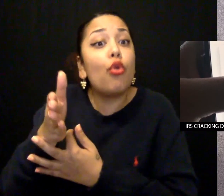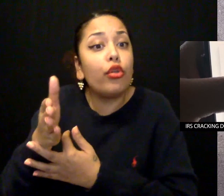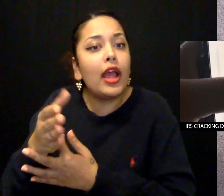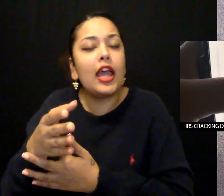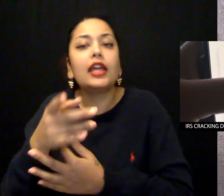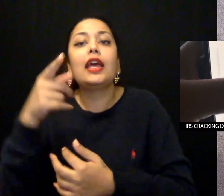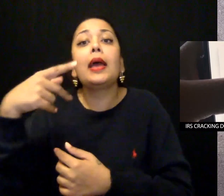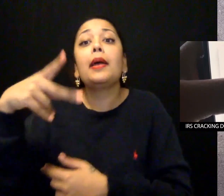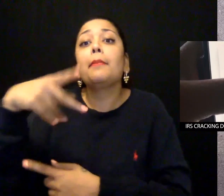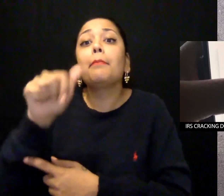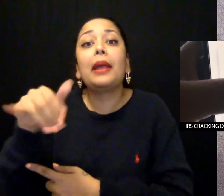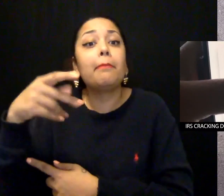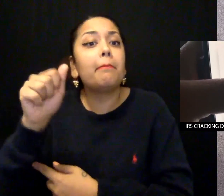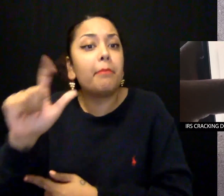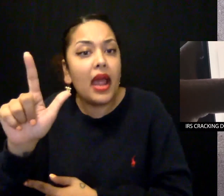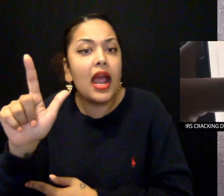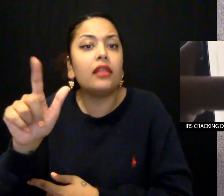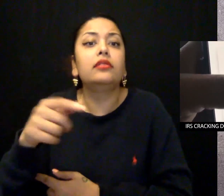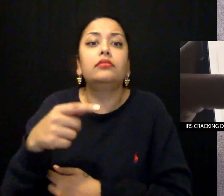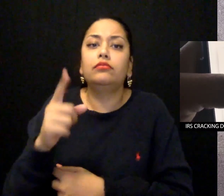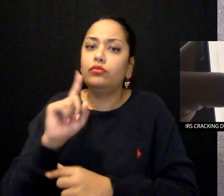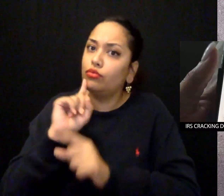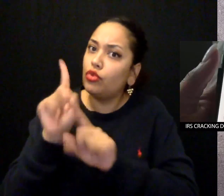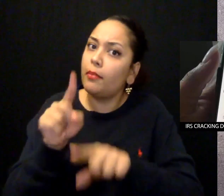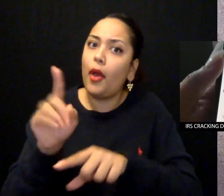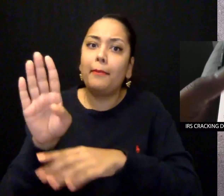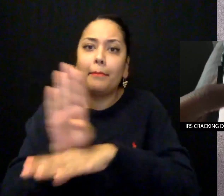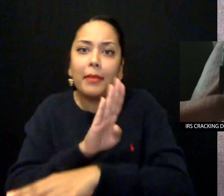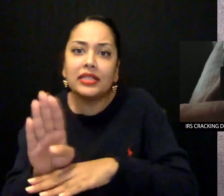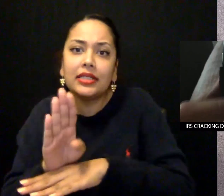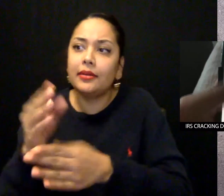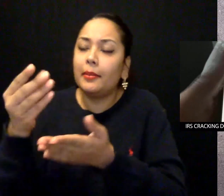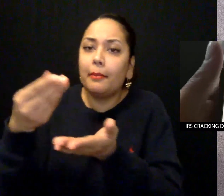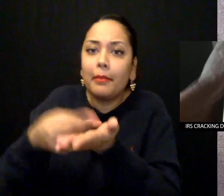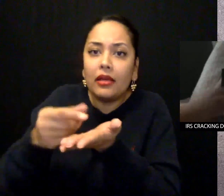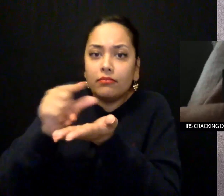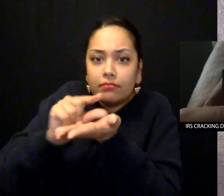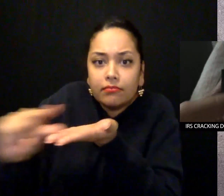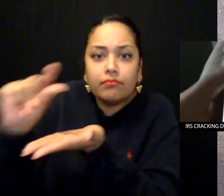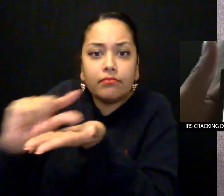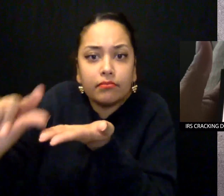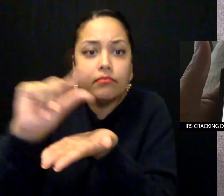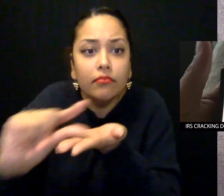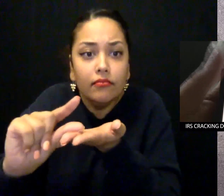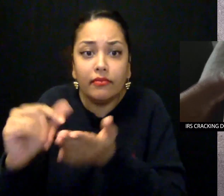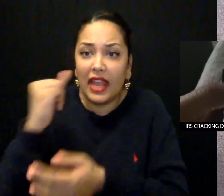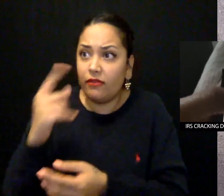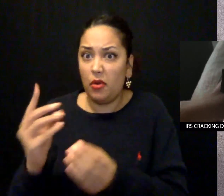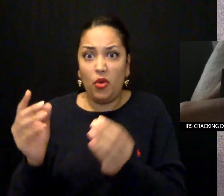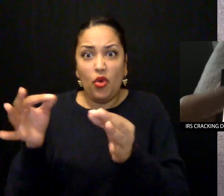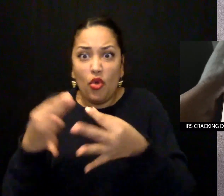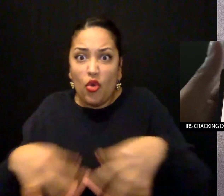and now requires electronic payment apps to report business transactions if they total